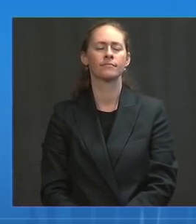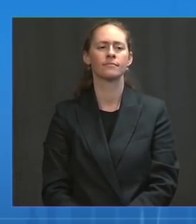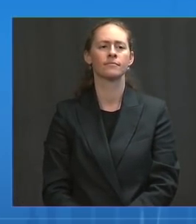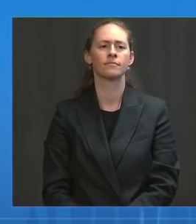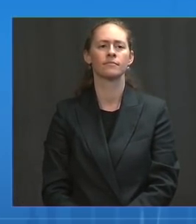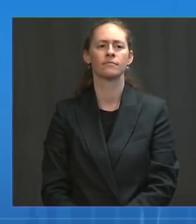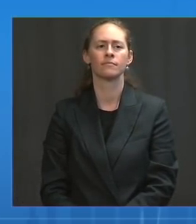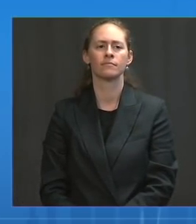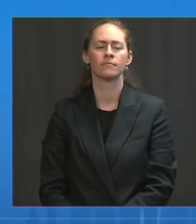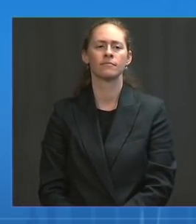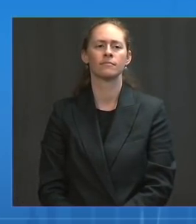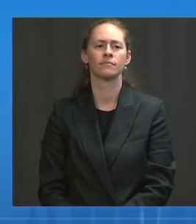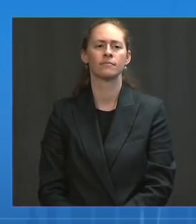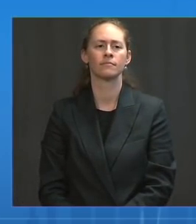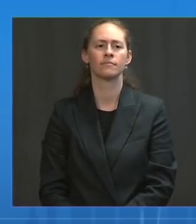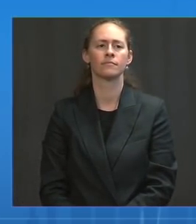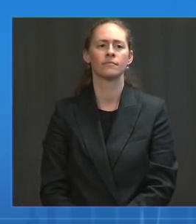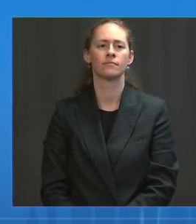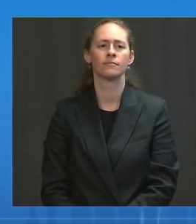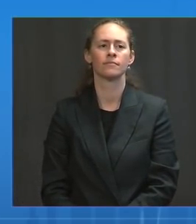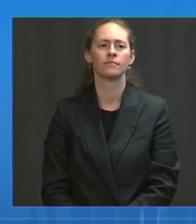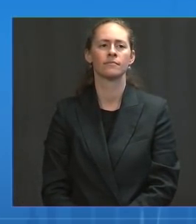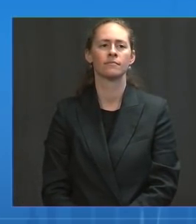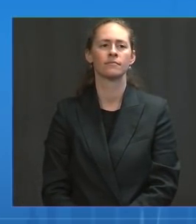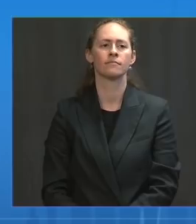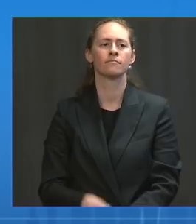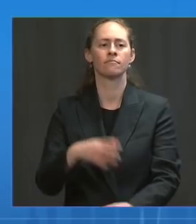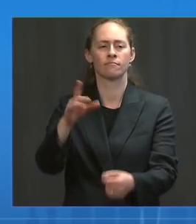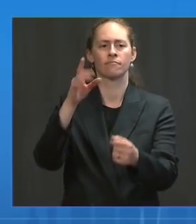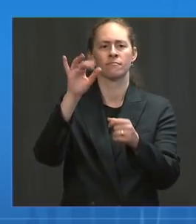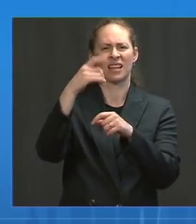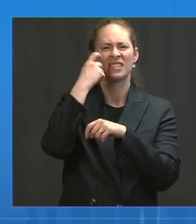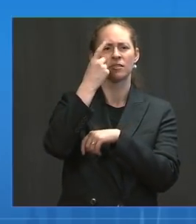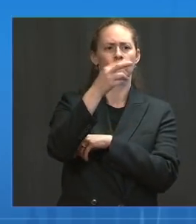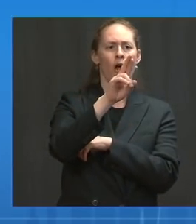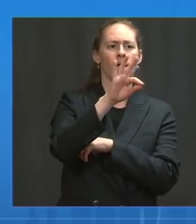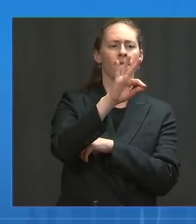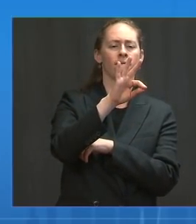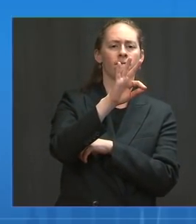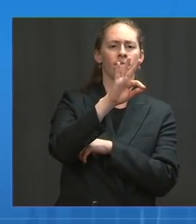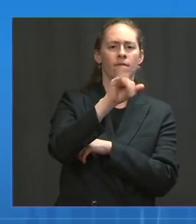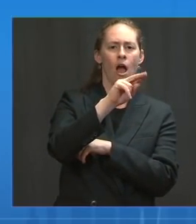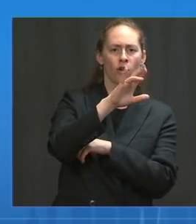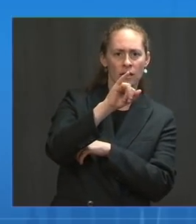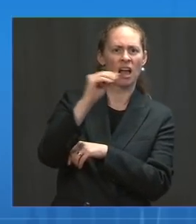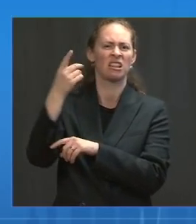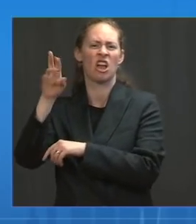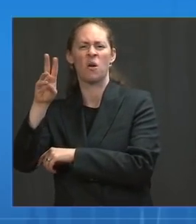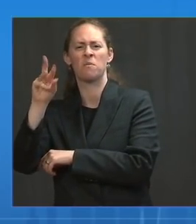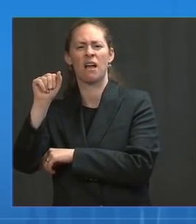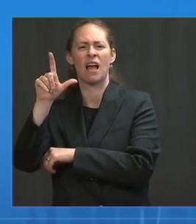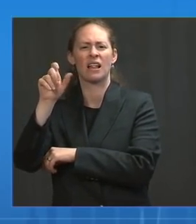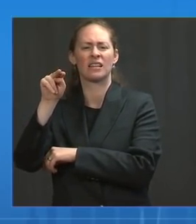and this is for both Dr. Walensky and Dr. Fauci, that are we going to be looking at going the way of the UK